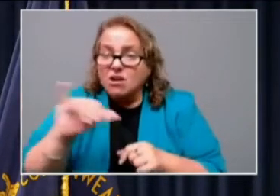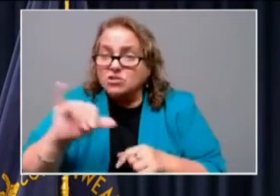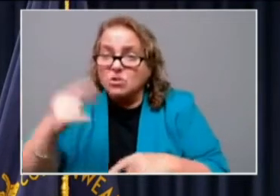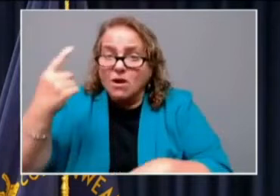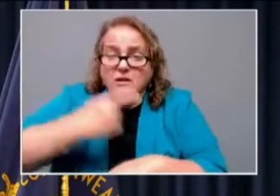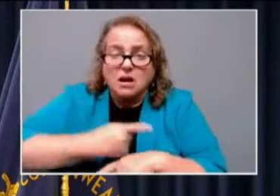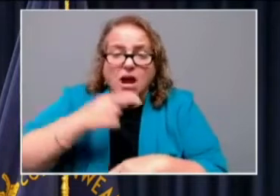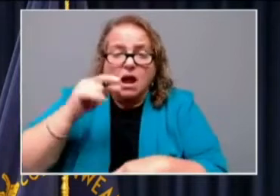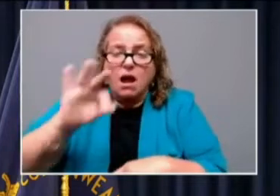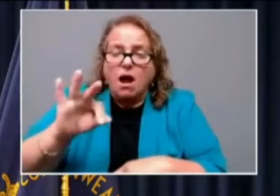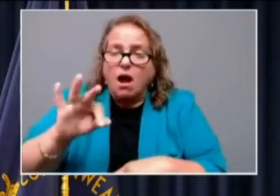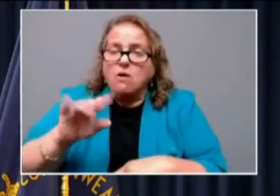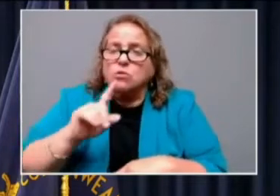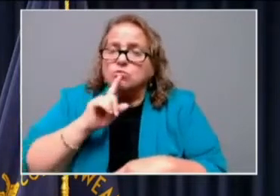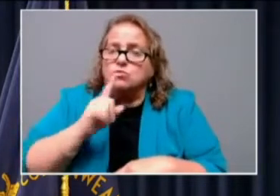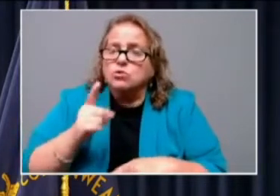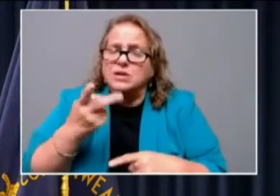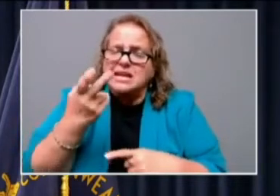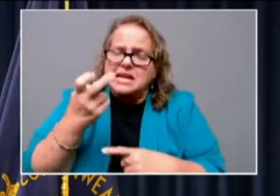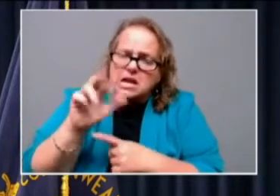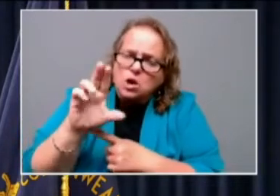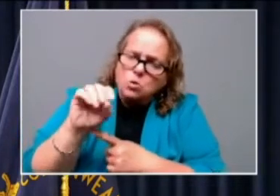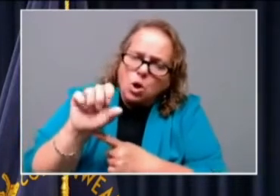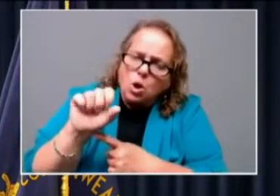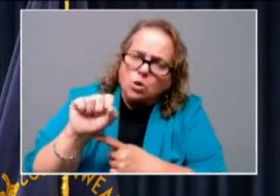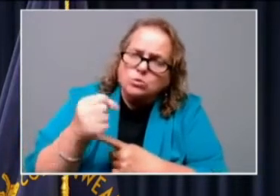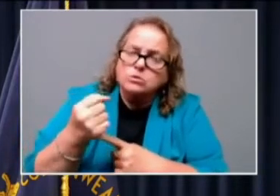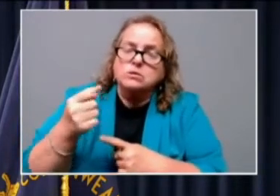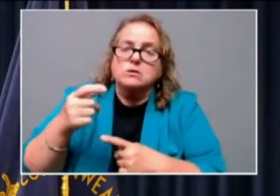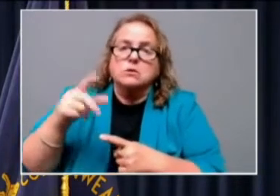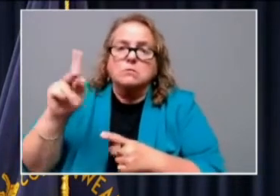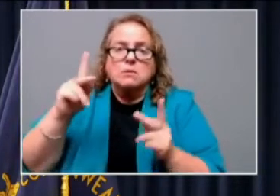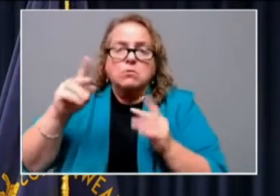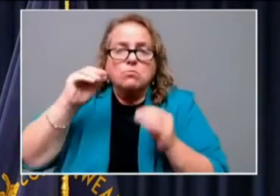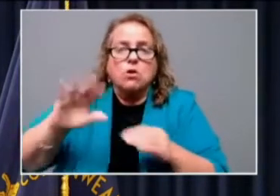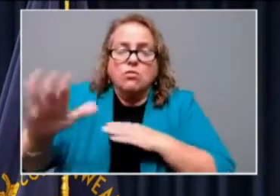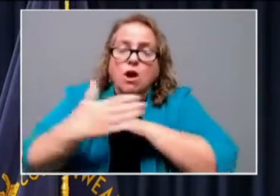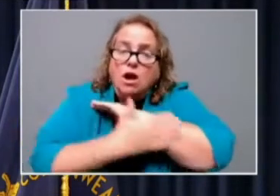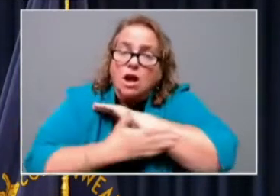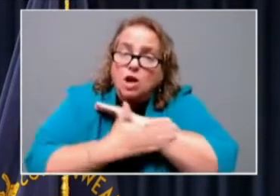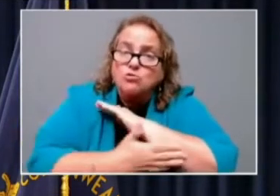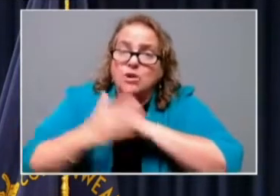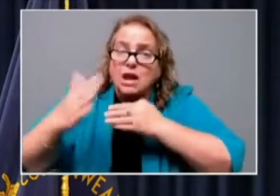their country and their neighbors ahead of their own lives, Making sacrifices.